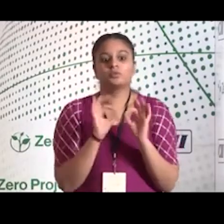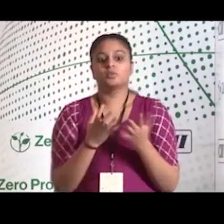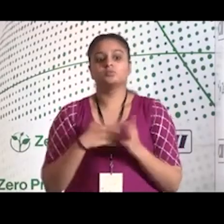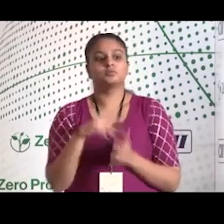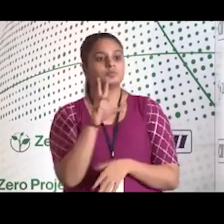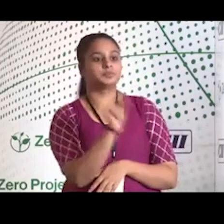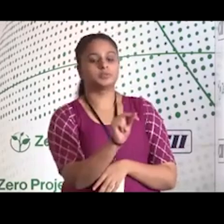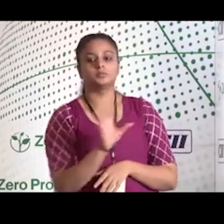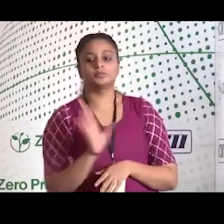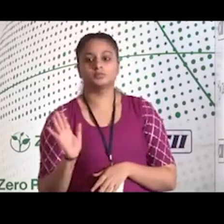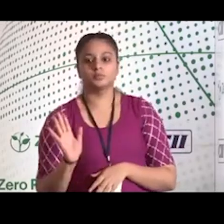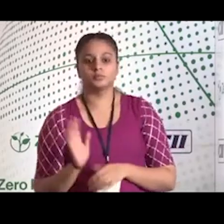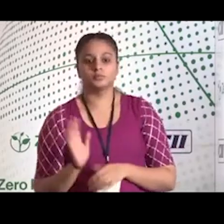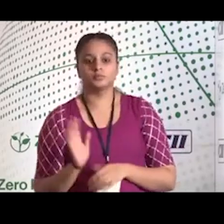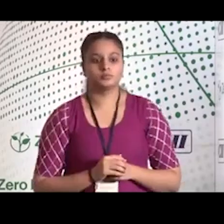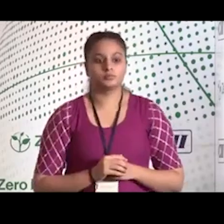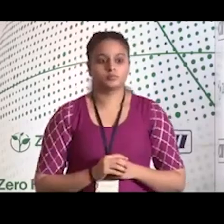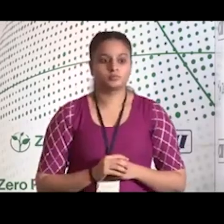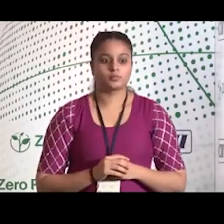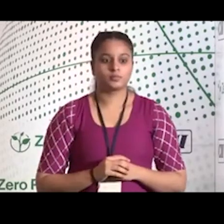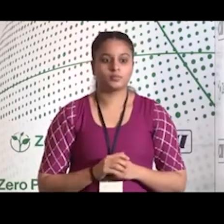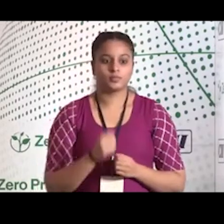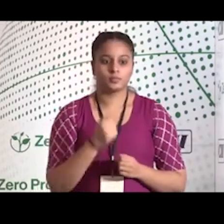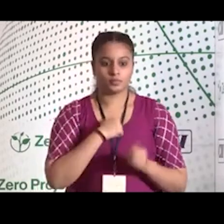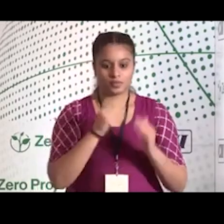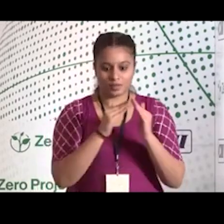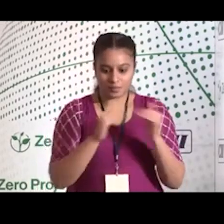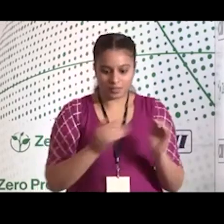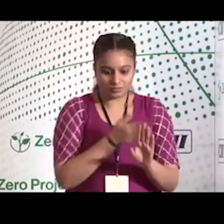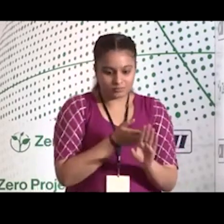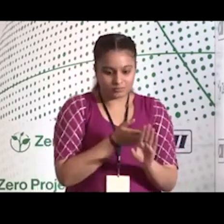and some degree of pedigree will be to her neck political.